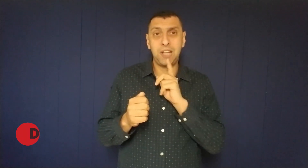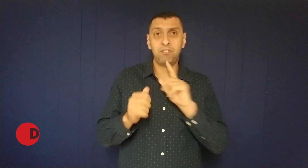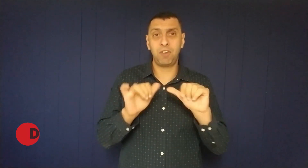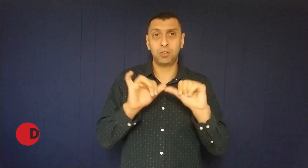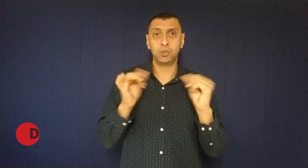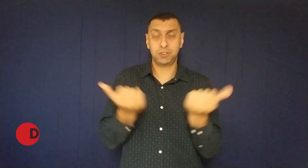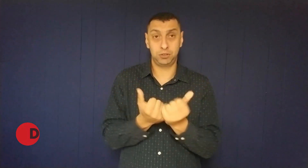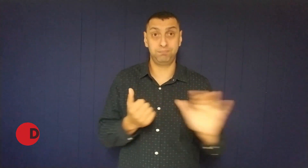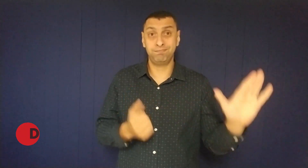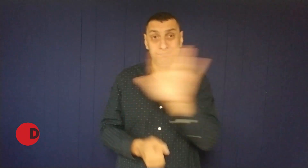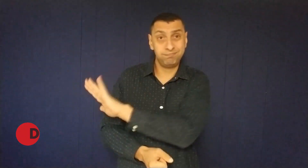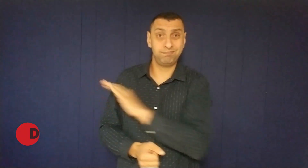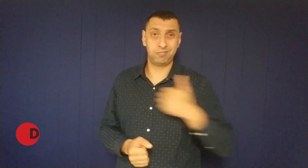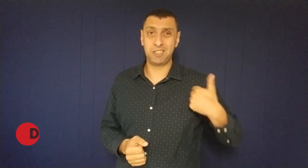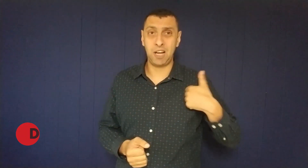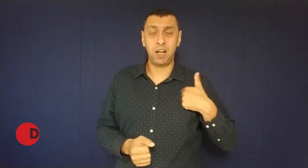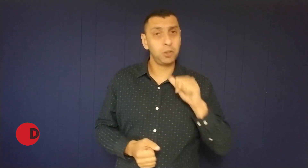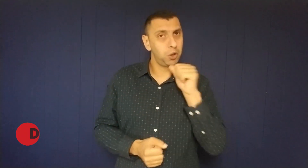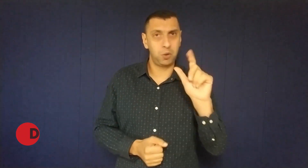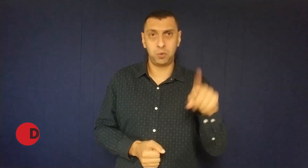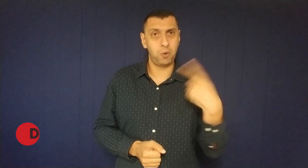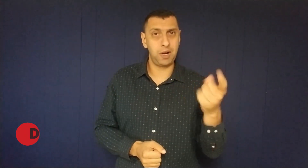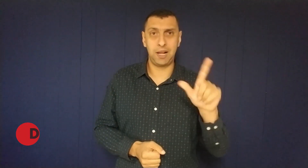among Deaf agencies across Canada...